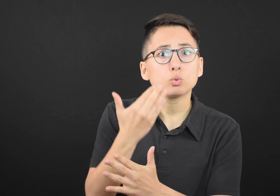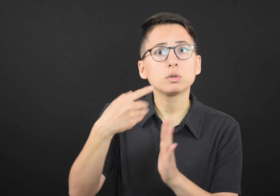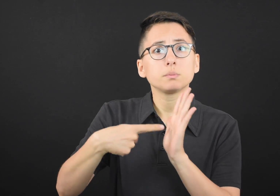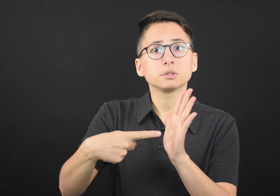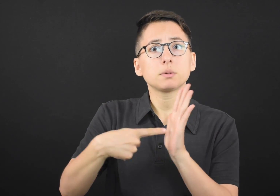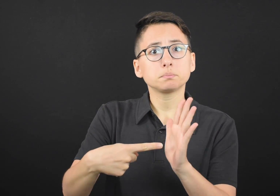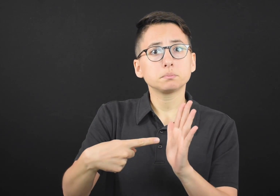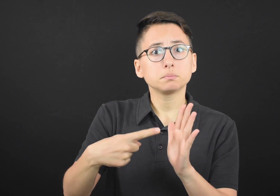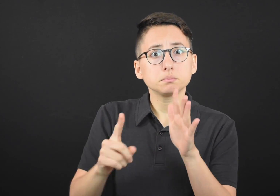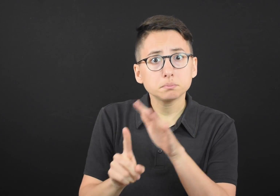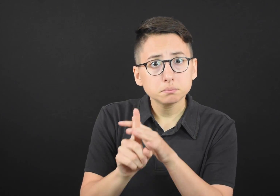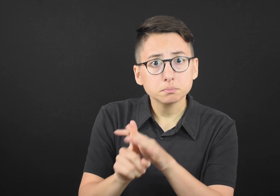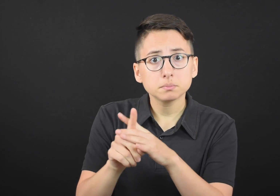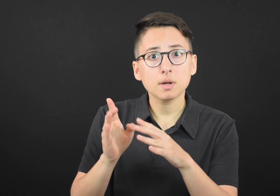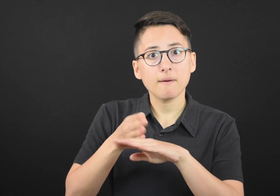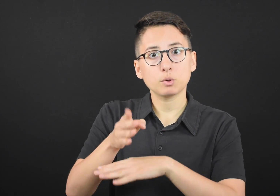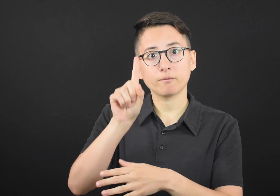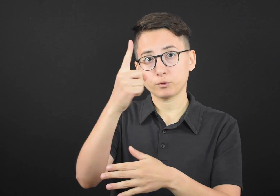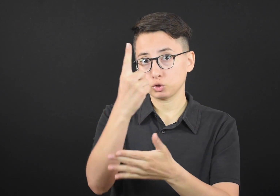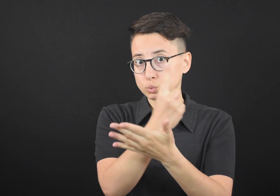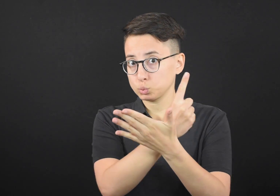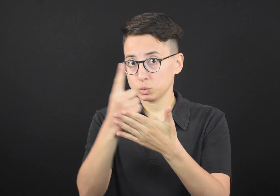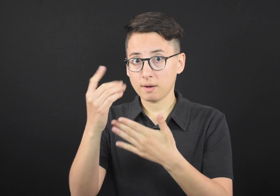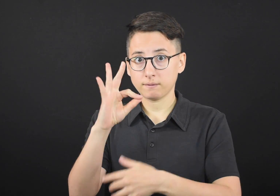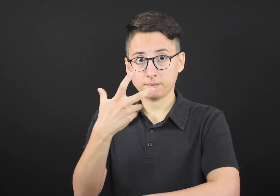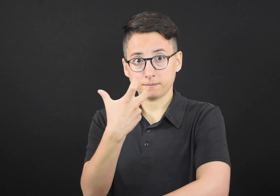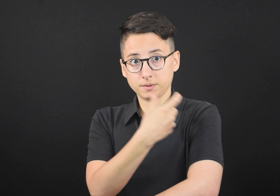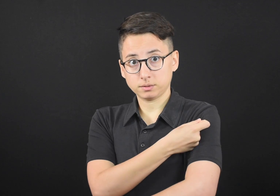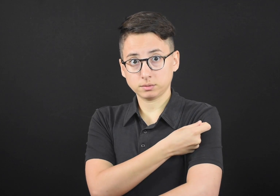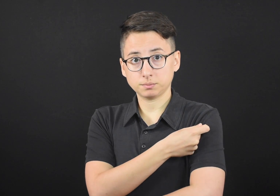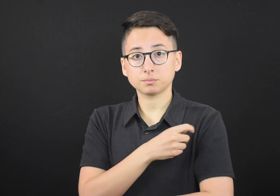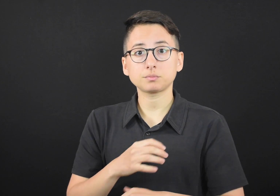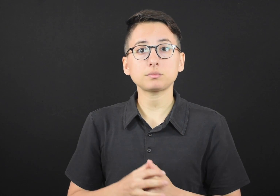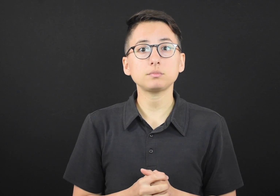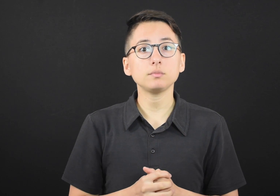the first week after each vaccine dose and then asked about any more